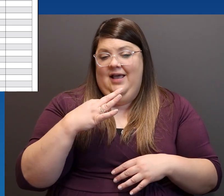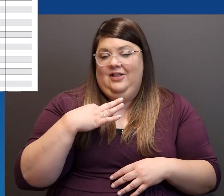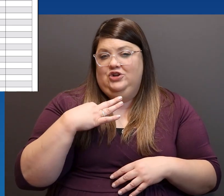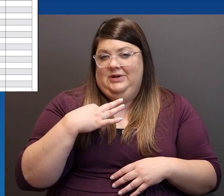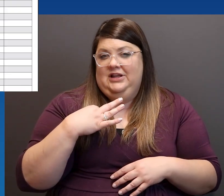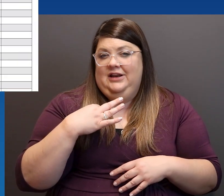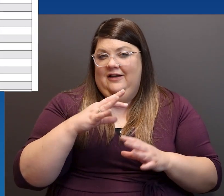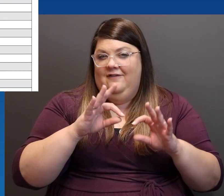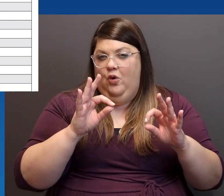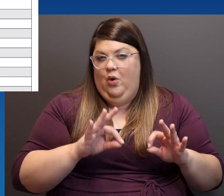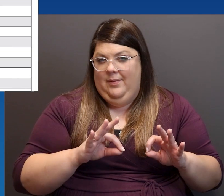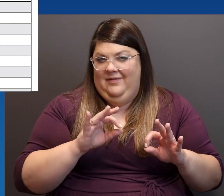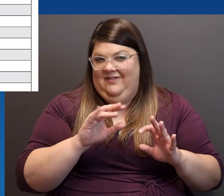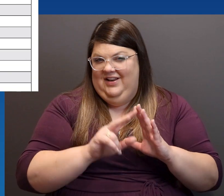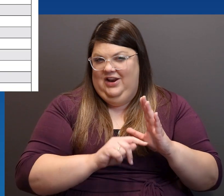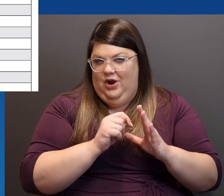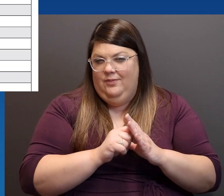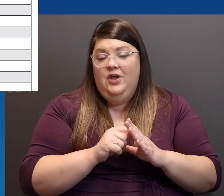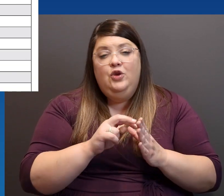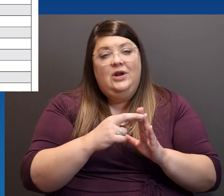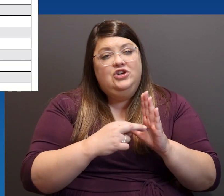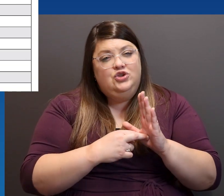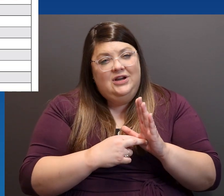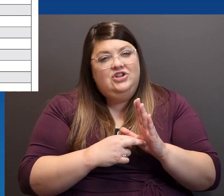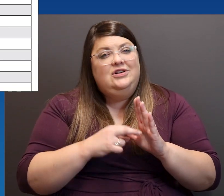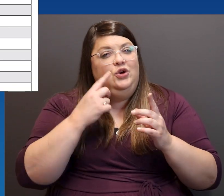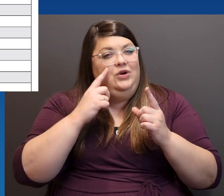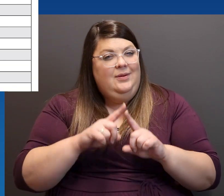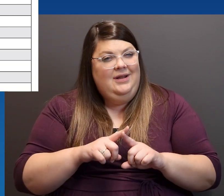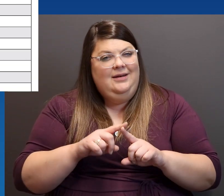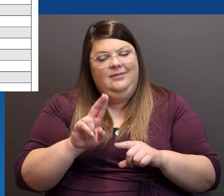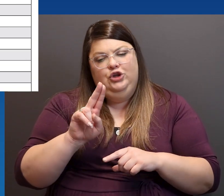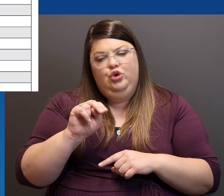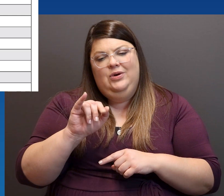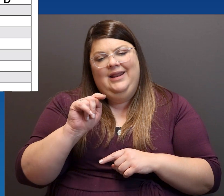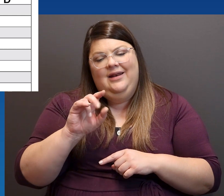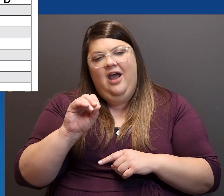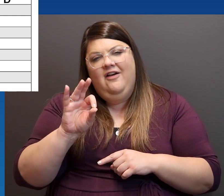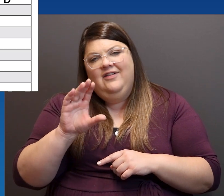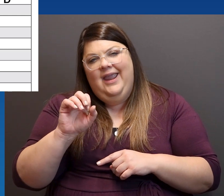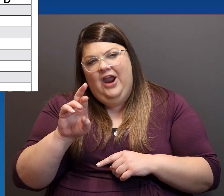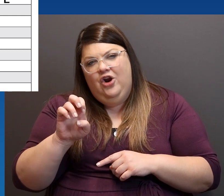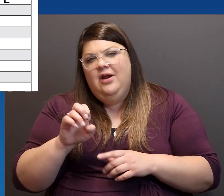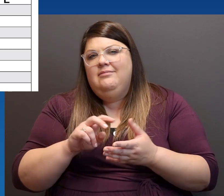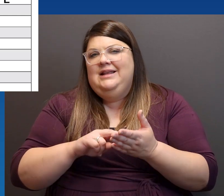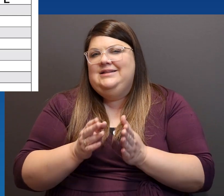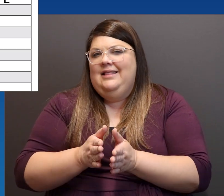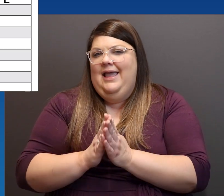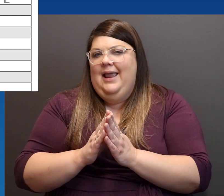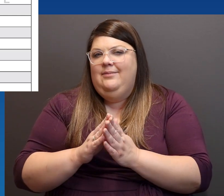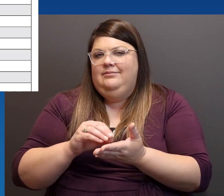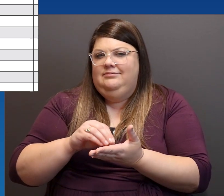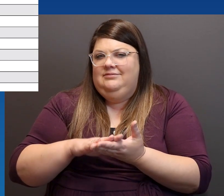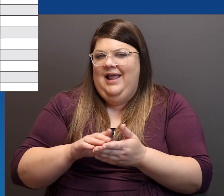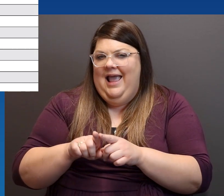the registration agreement defines a unit of care as a claim represented by a D or an L rate.